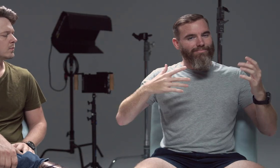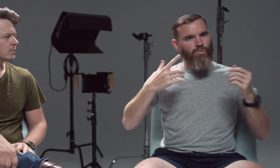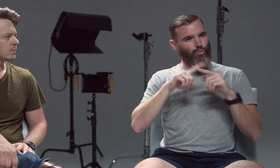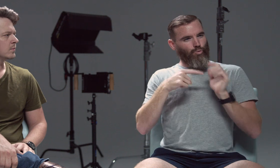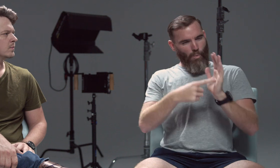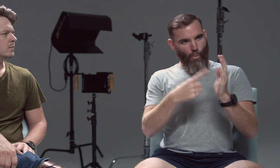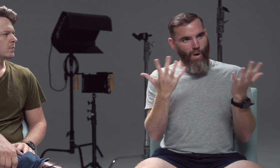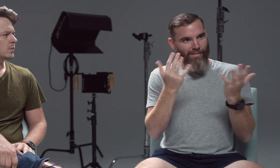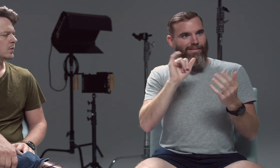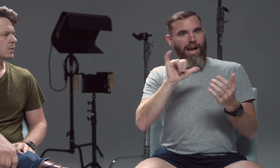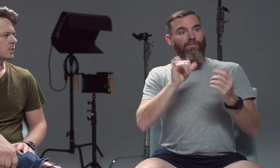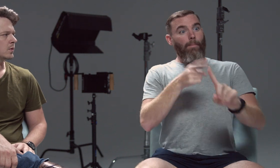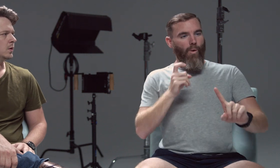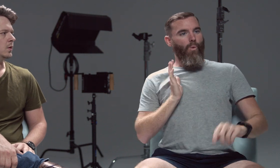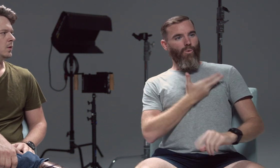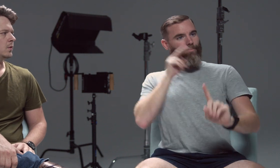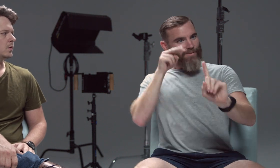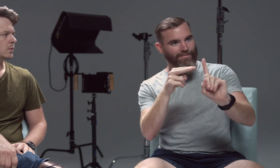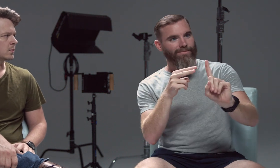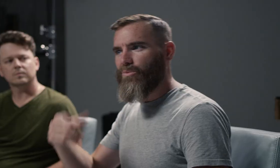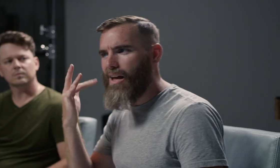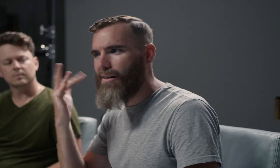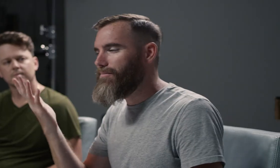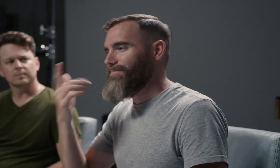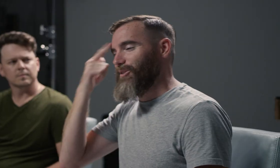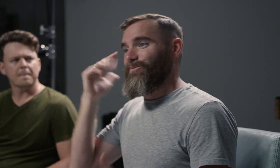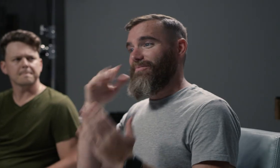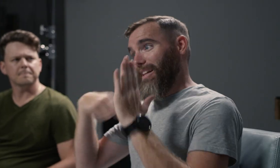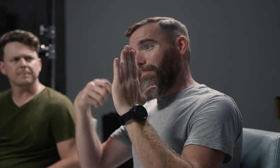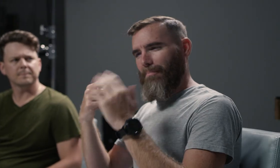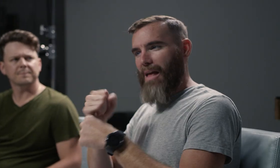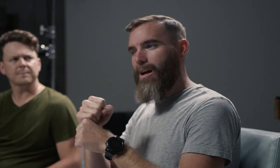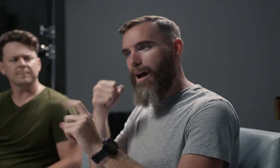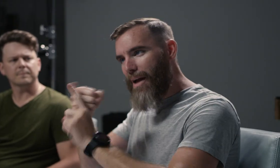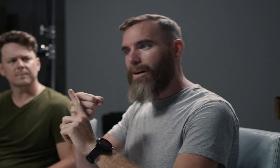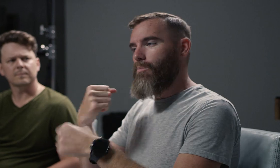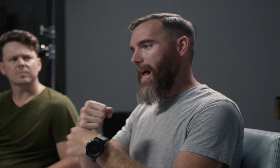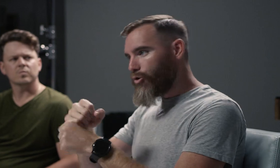to show what it's like from our perspective, because filmmaking really does makes an impact.